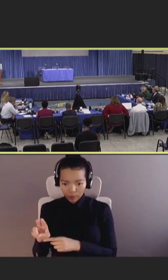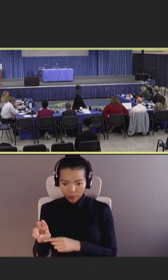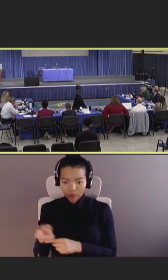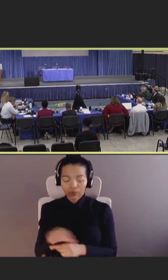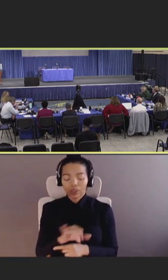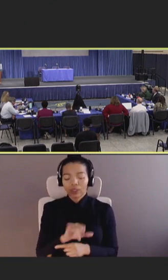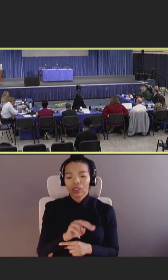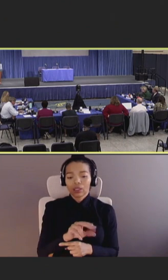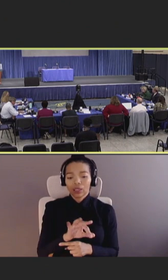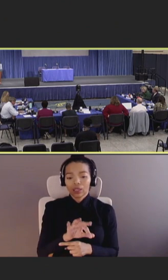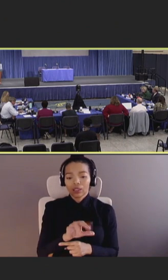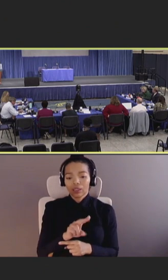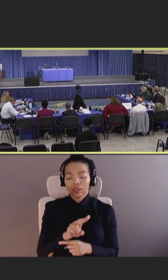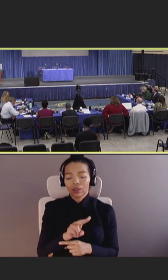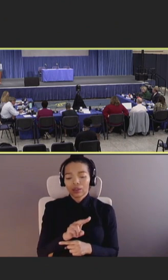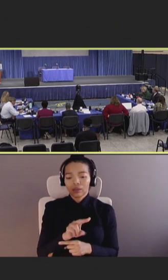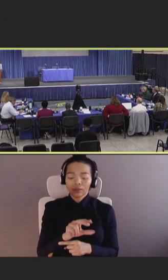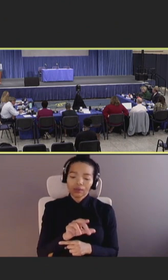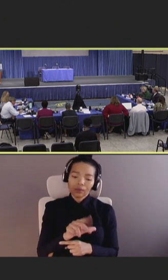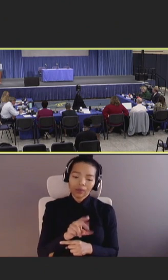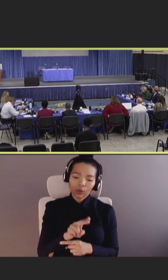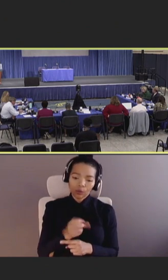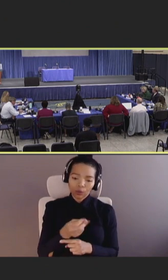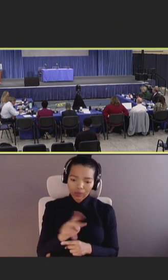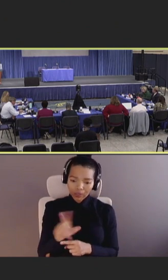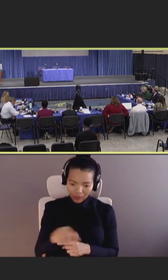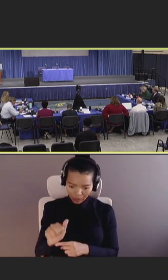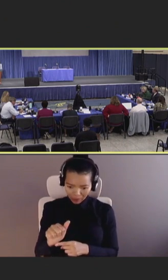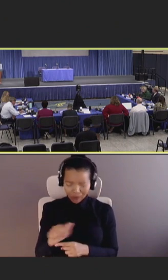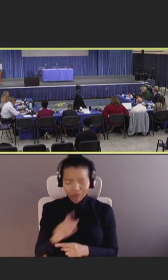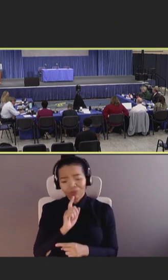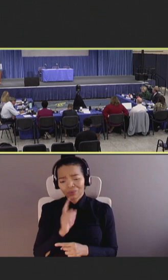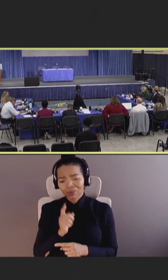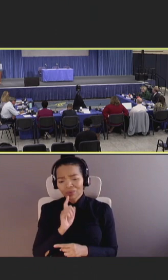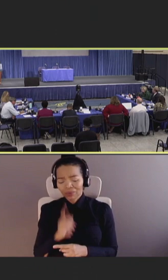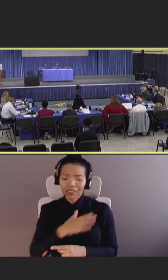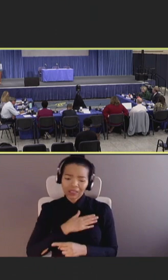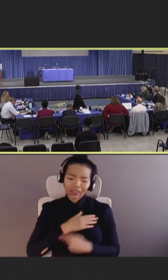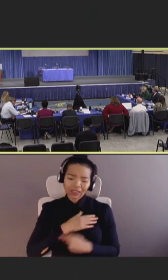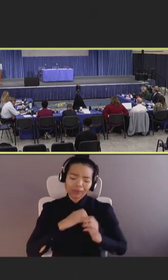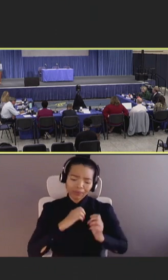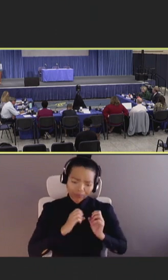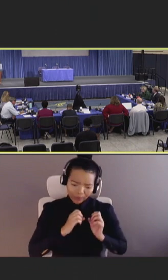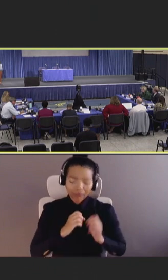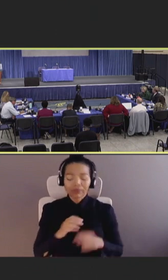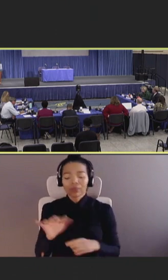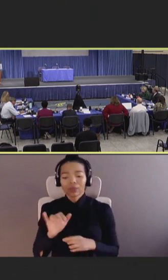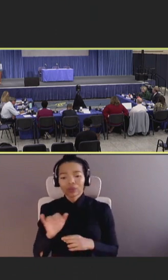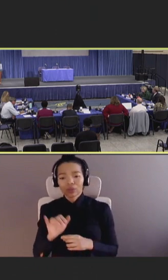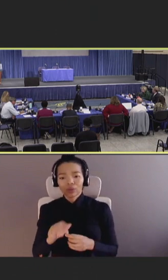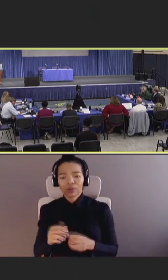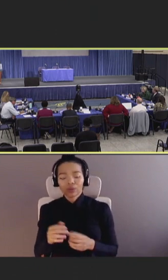its possibly heartbreaking or troublesome outcomes and how we can prevent it.